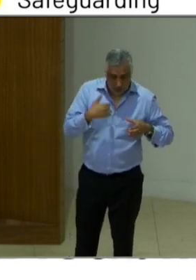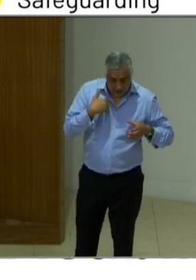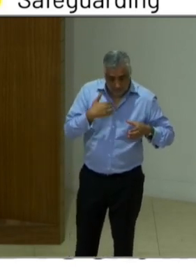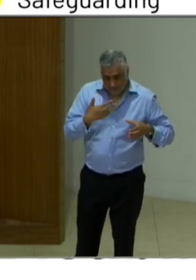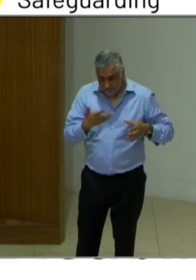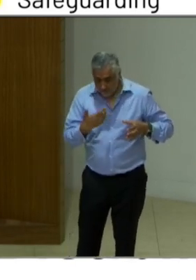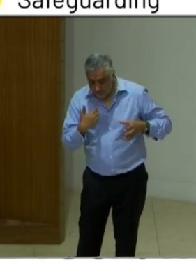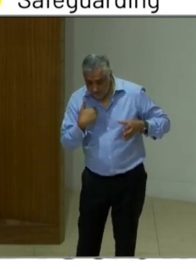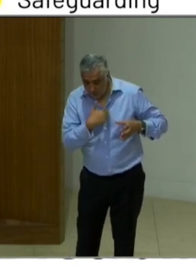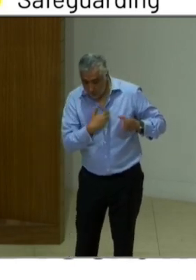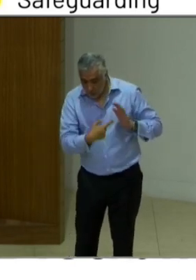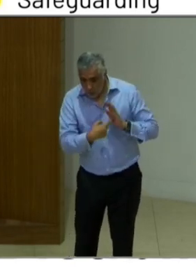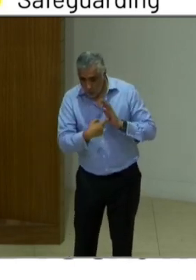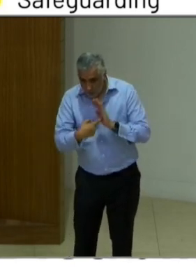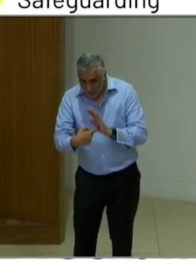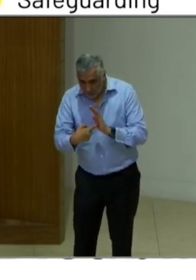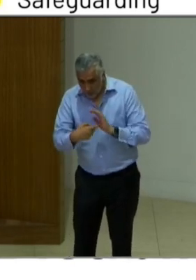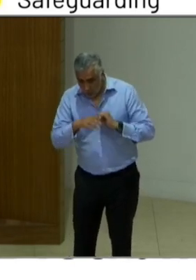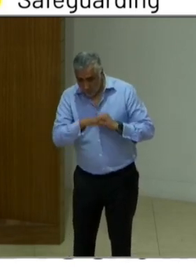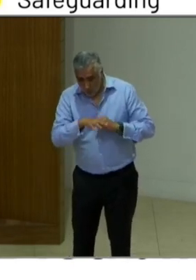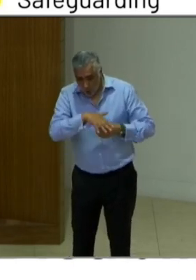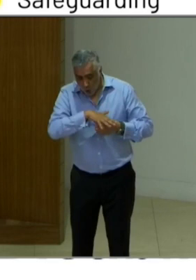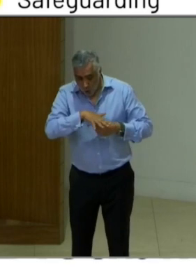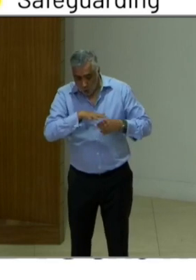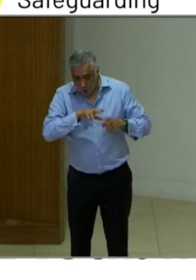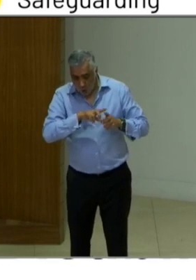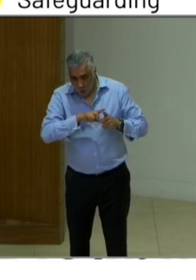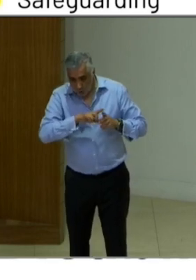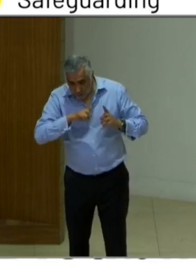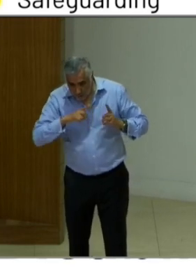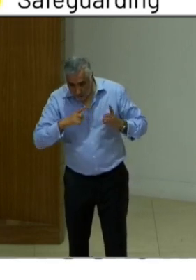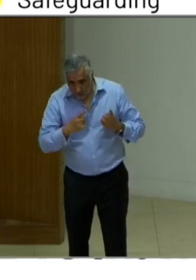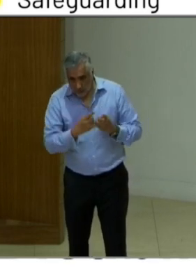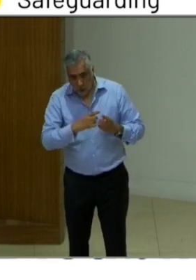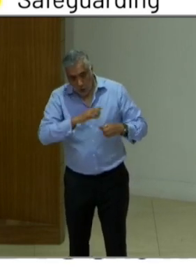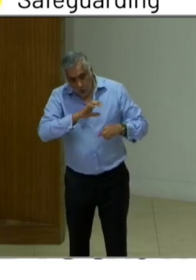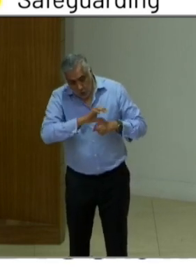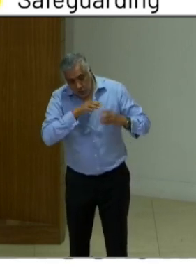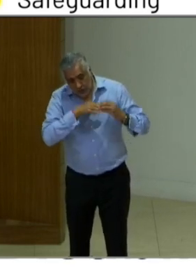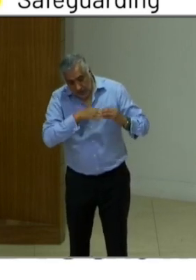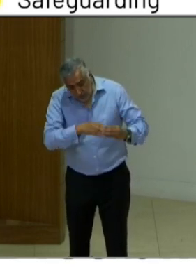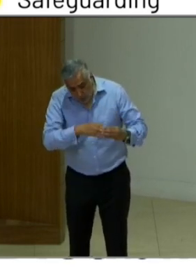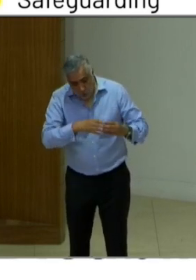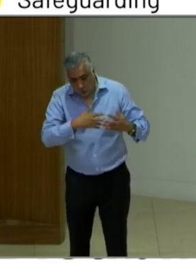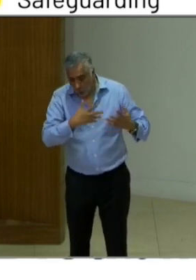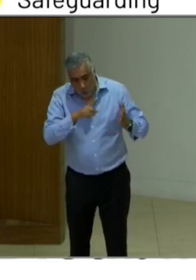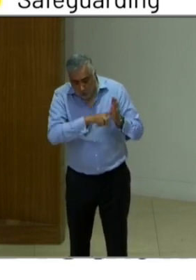a representative of your local diocese, a Church leader or a researcher,